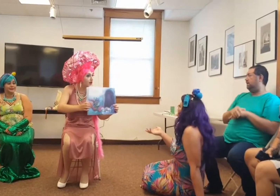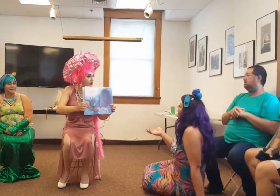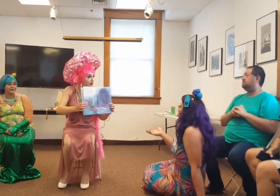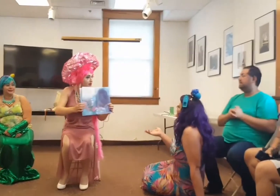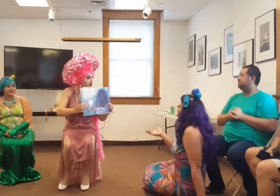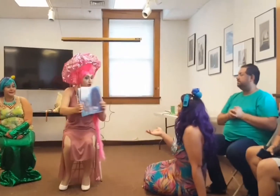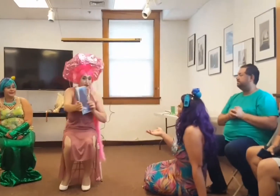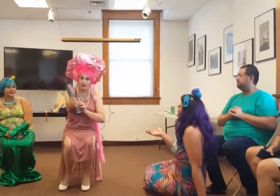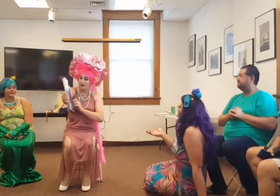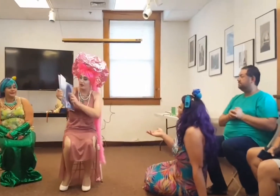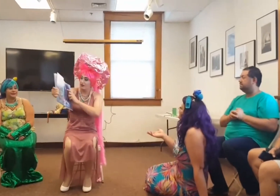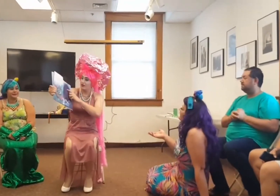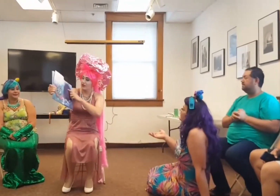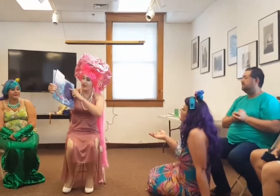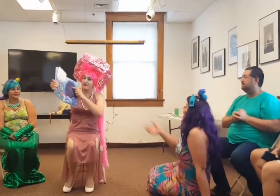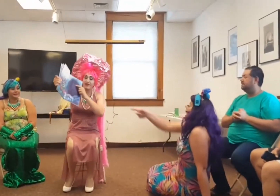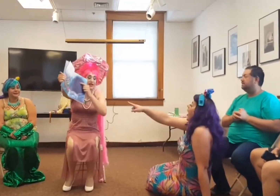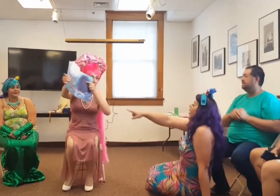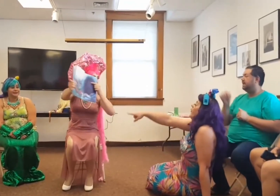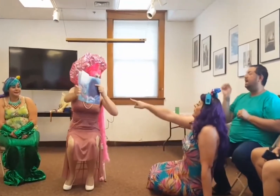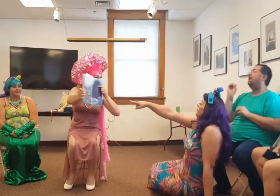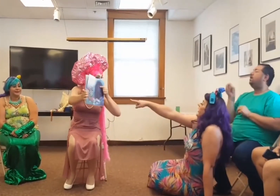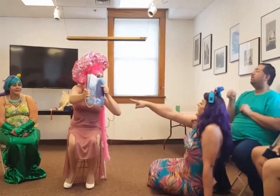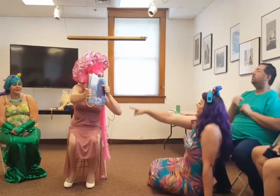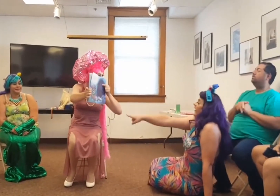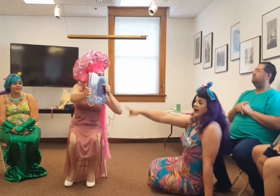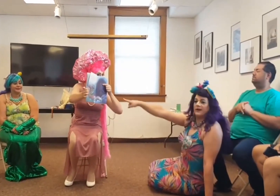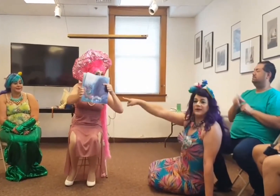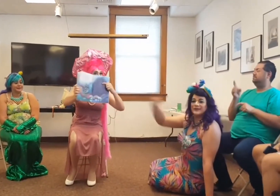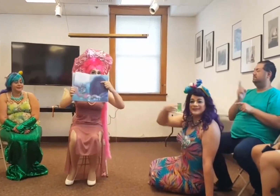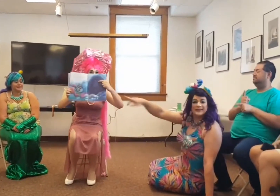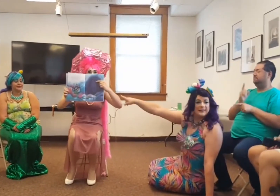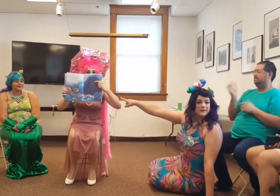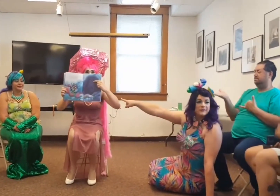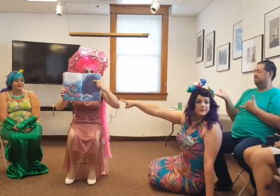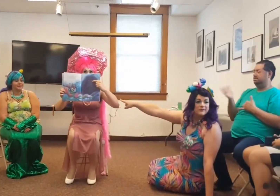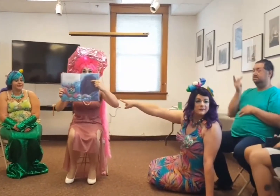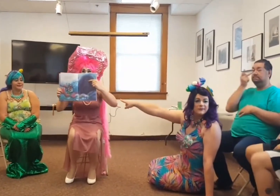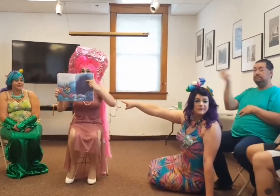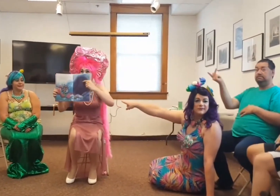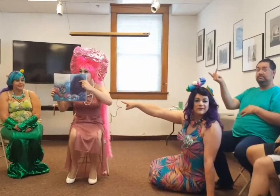There she is right there. There's the eyes! Do you see the eyes?